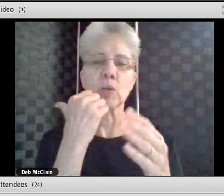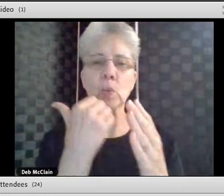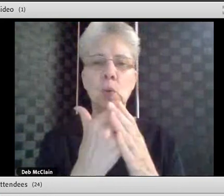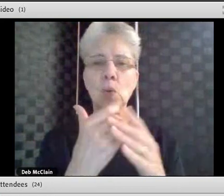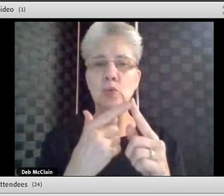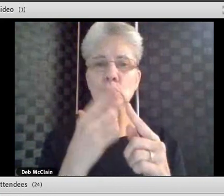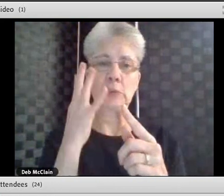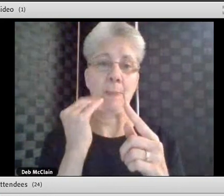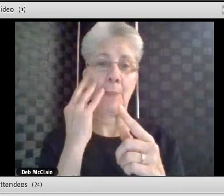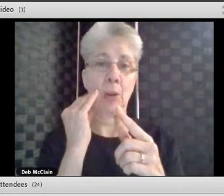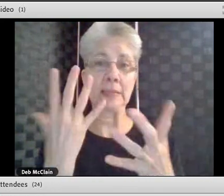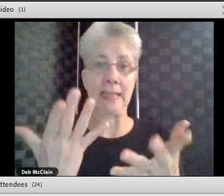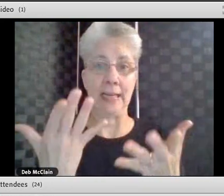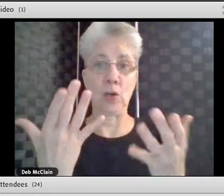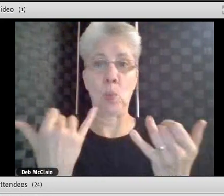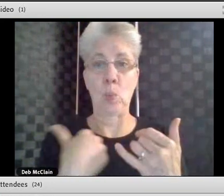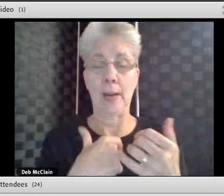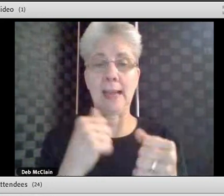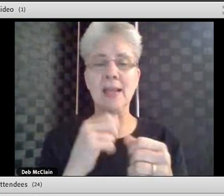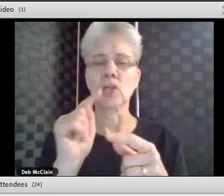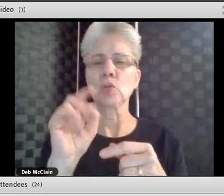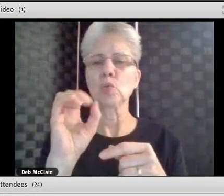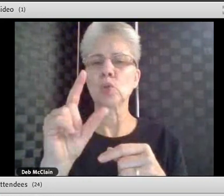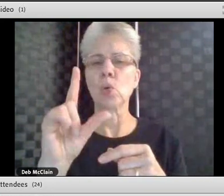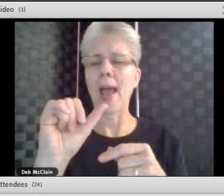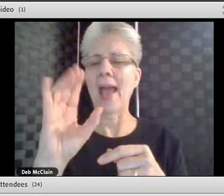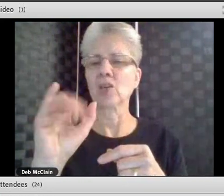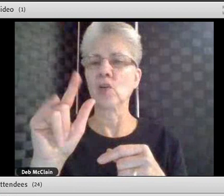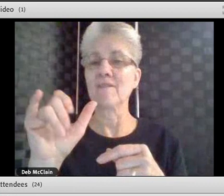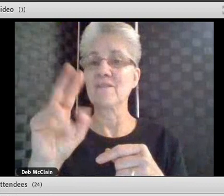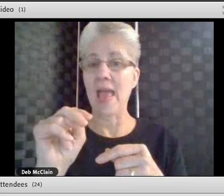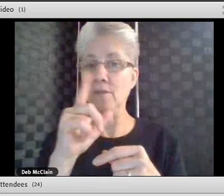this is a tool called AccuVein, and so if you've ever gone to have blood drawn,